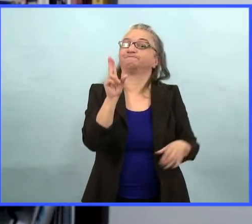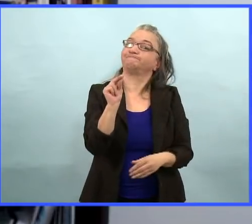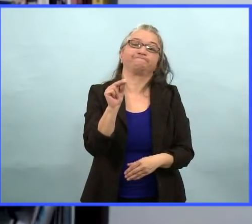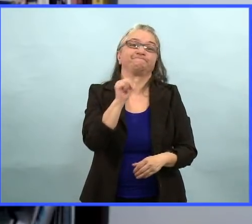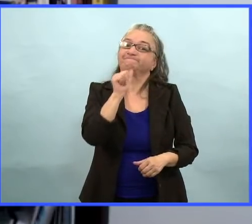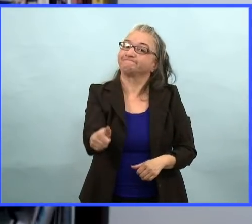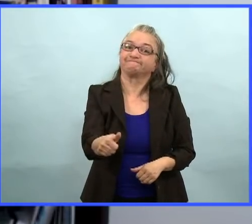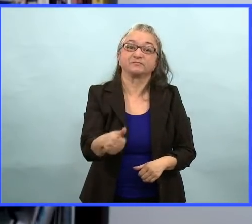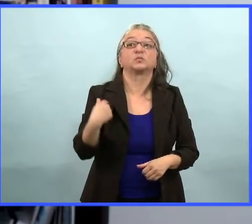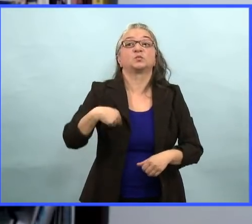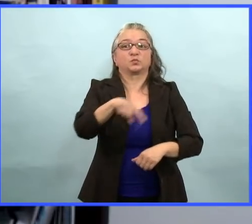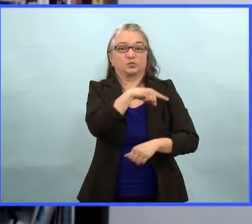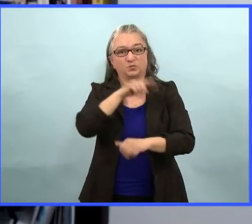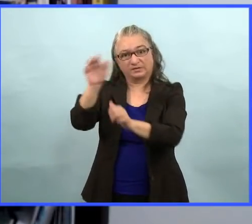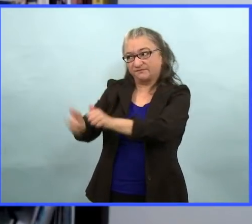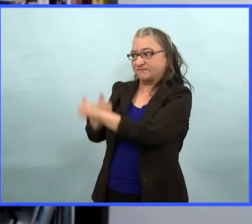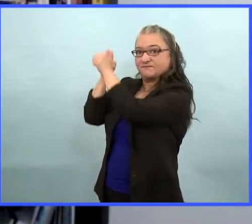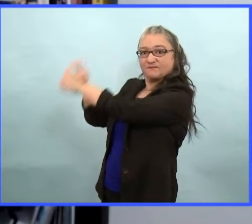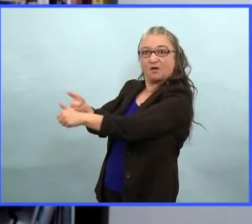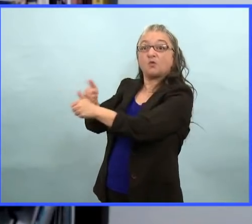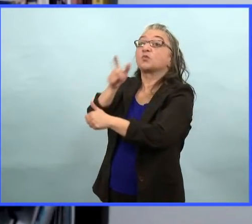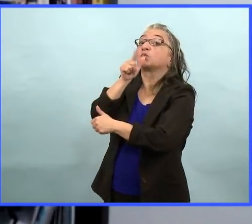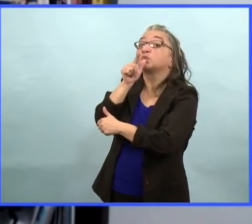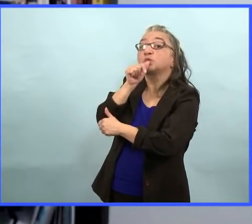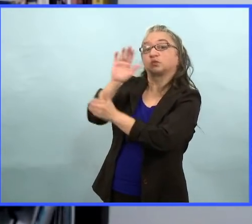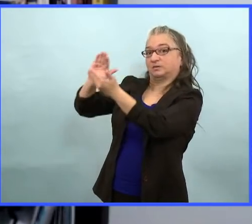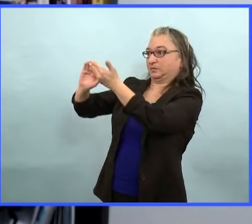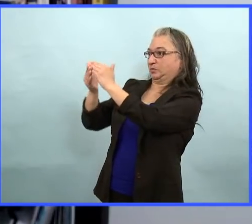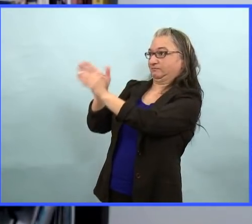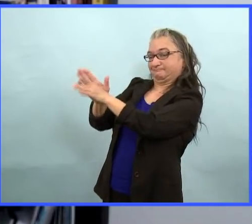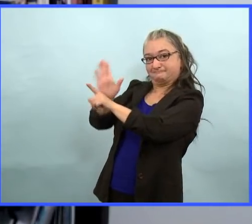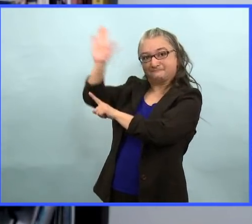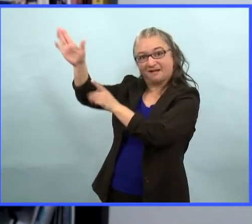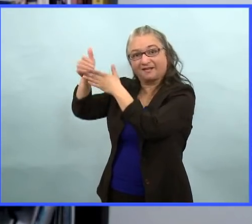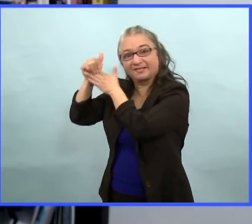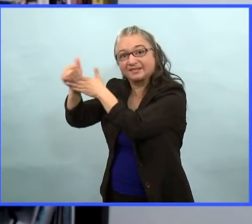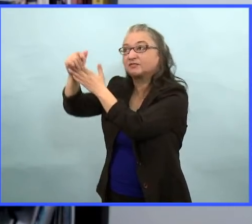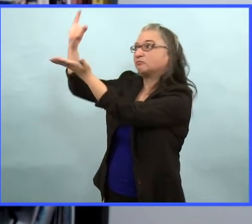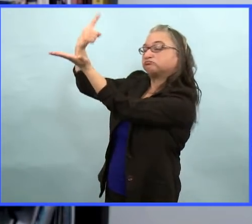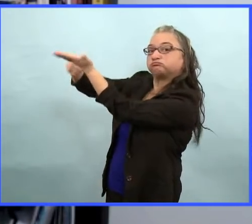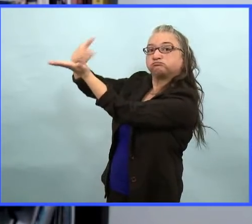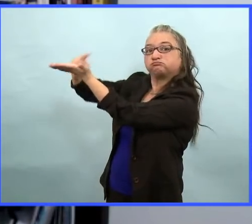so um it's not one uh process that we're using for the whole province we do want to partner